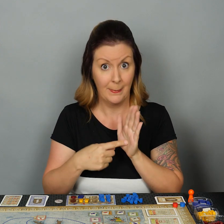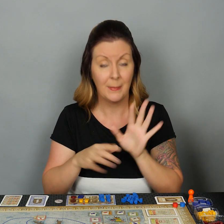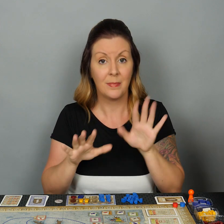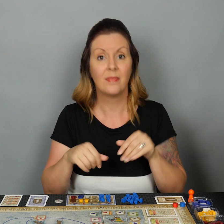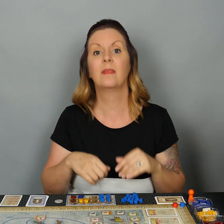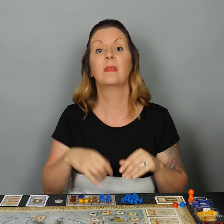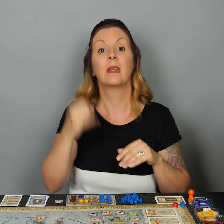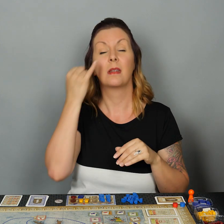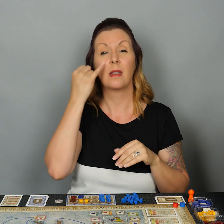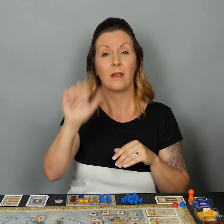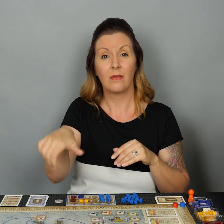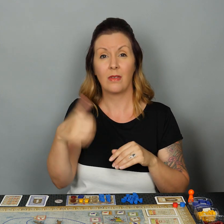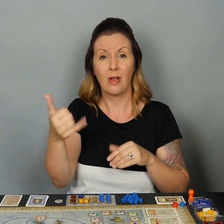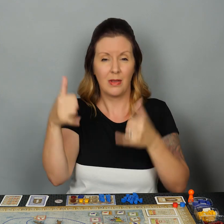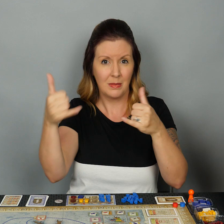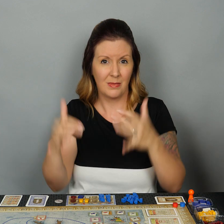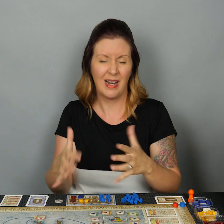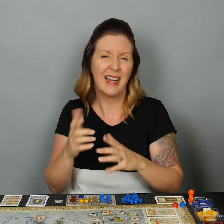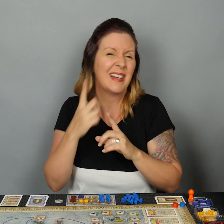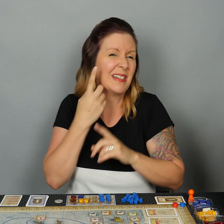as if you are playing it too.